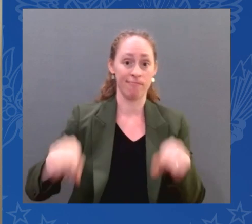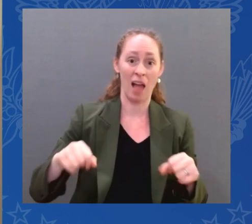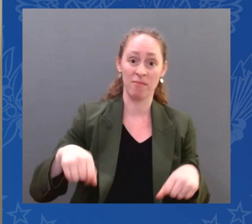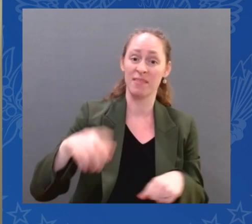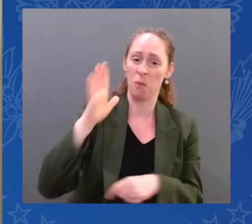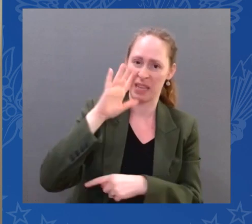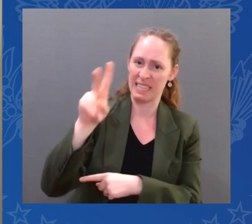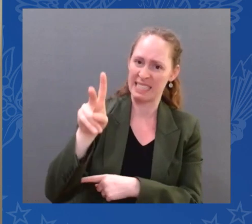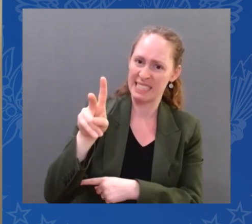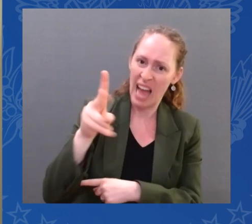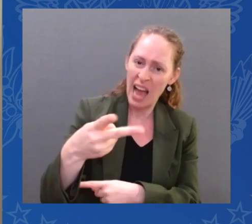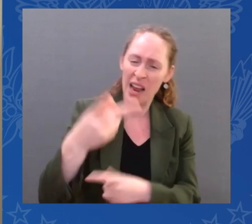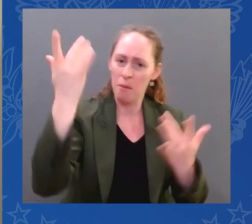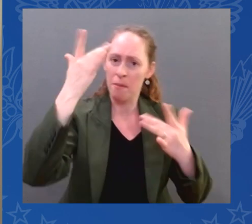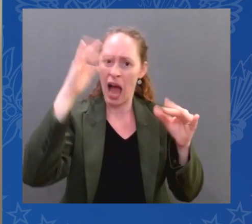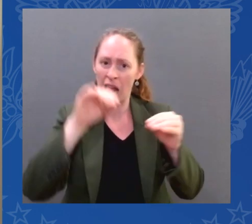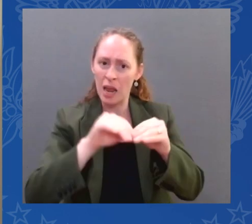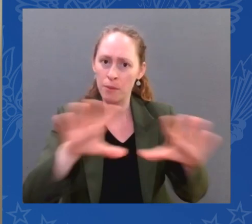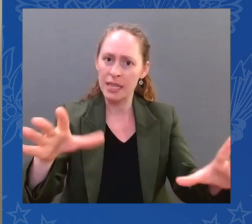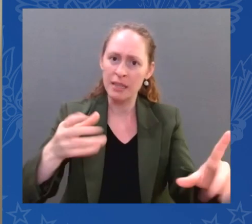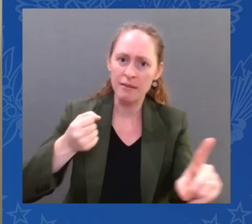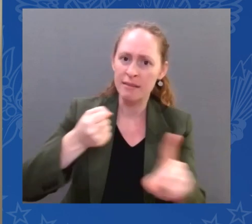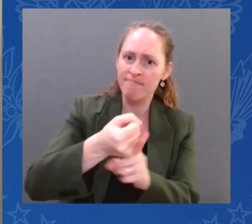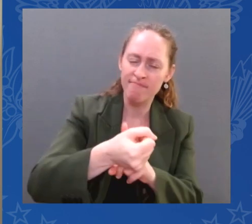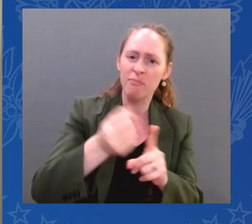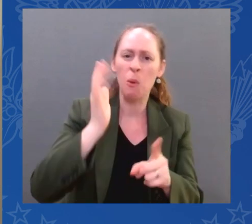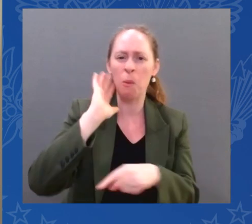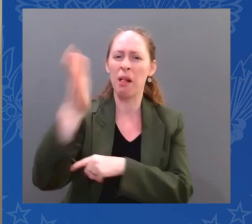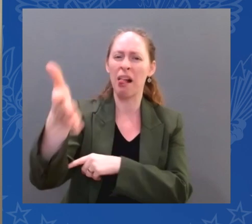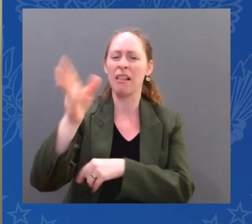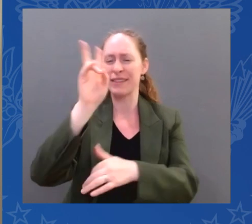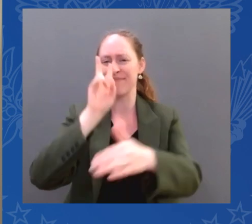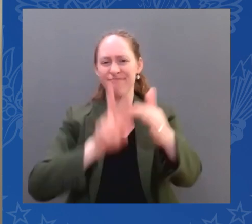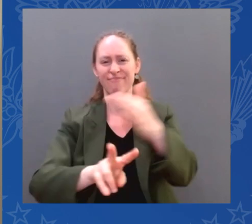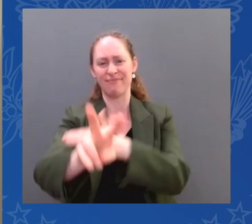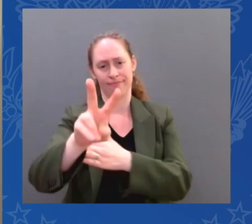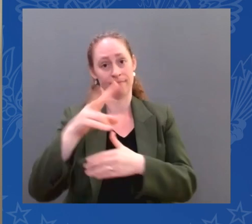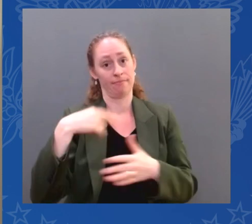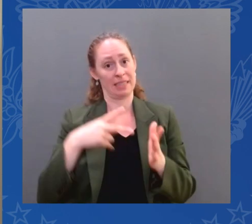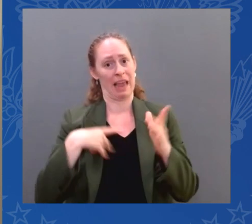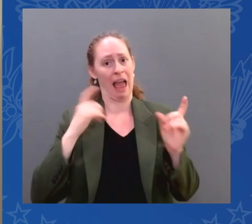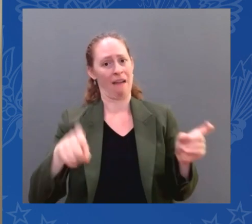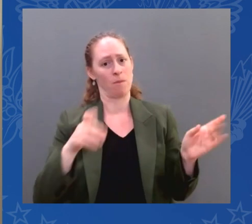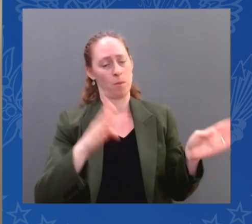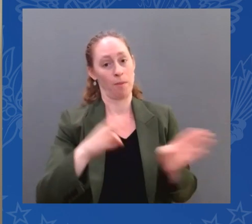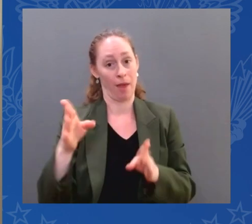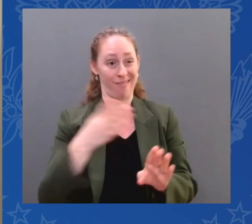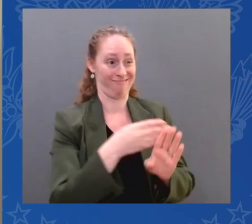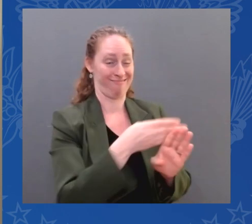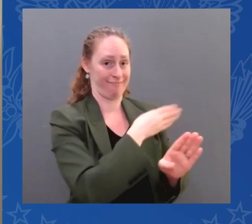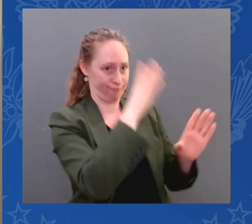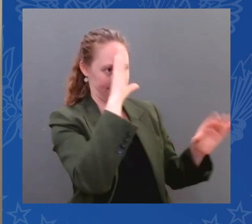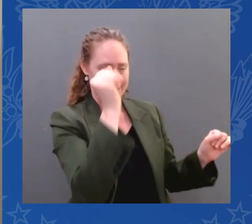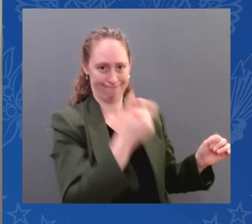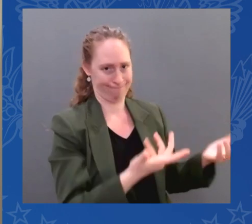And that's not something the last outfit did very well. That's something we've been doing fairly well. That's why we need the money. Thank you all very much.